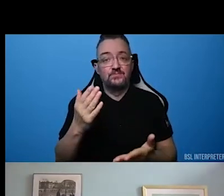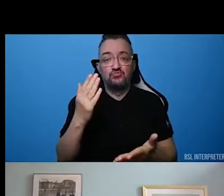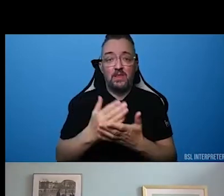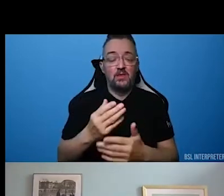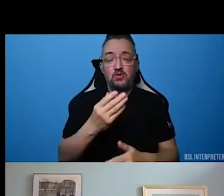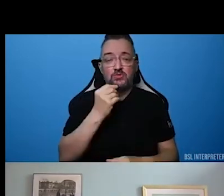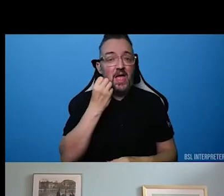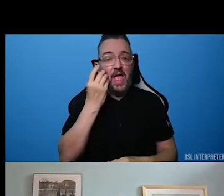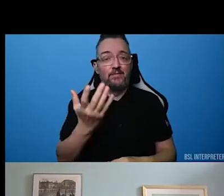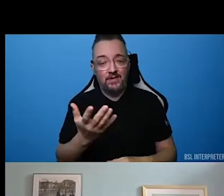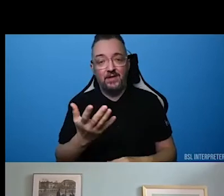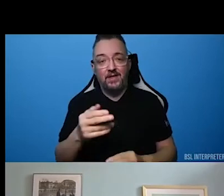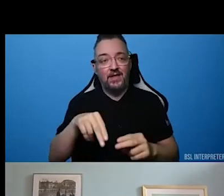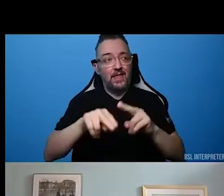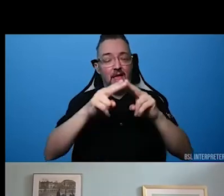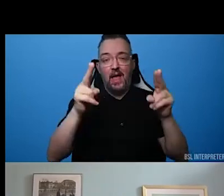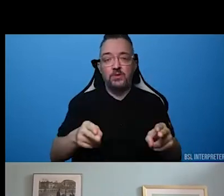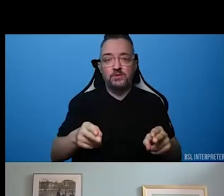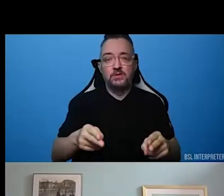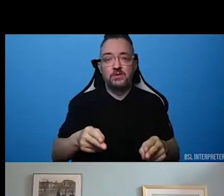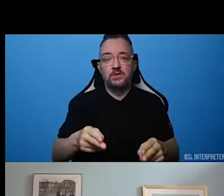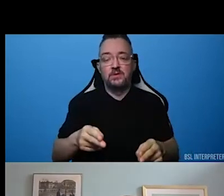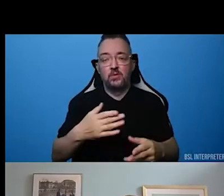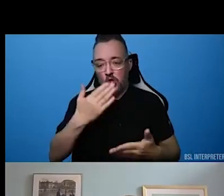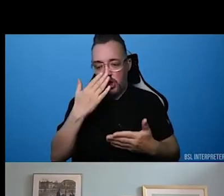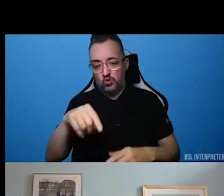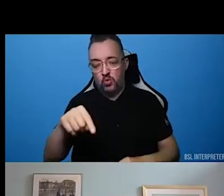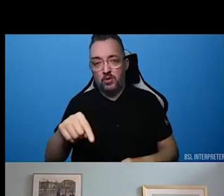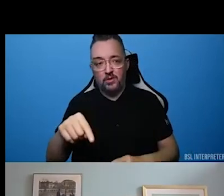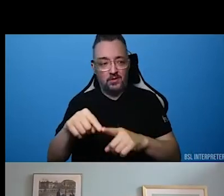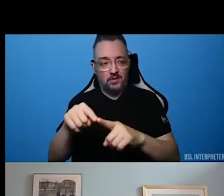objects as a way to get over or to combat